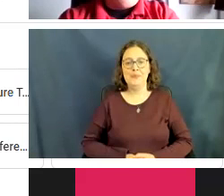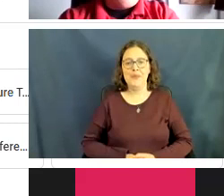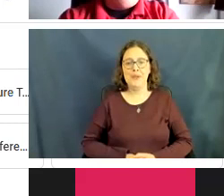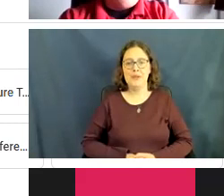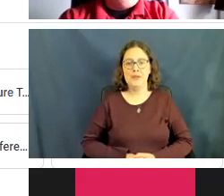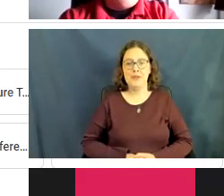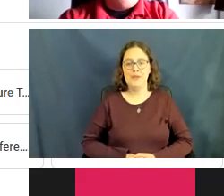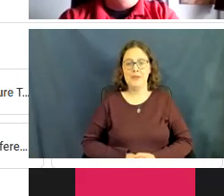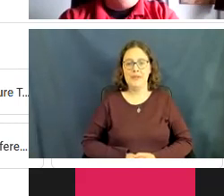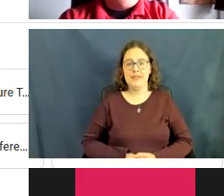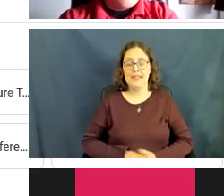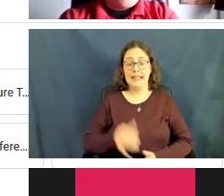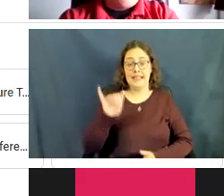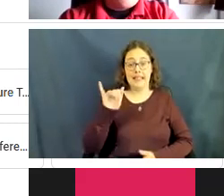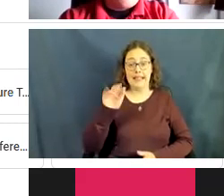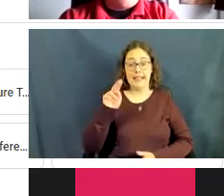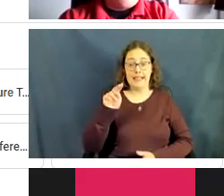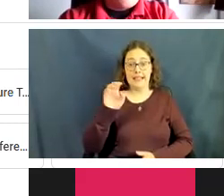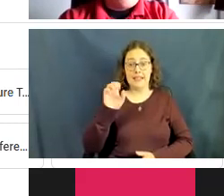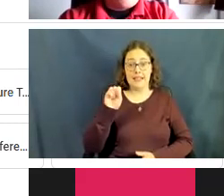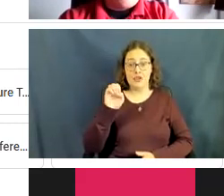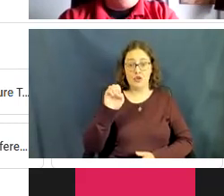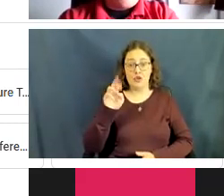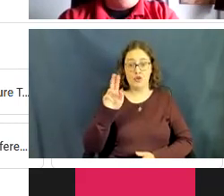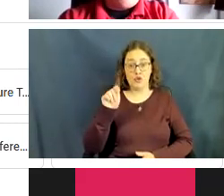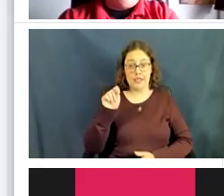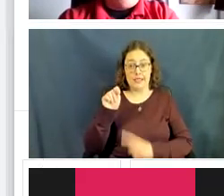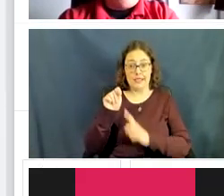I just entered my email.